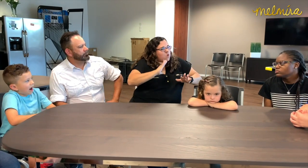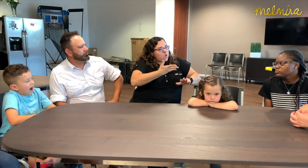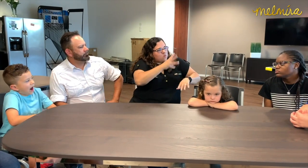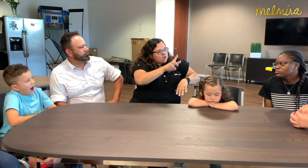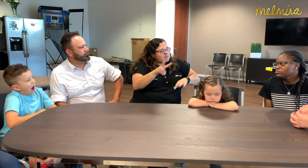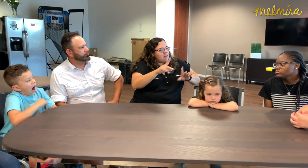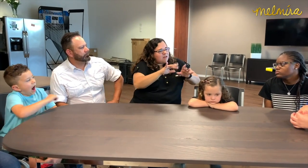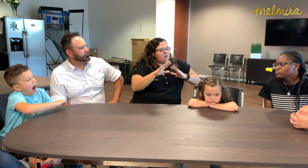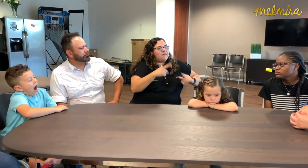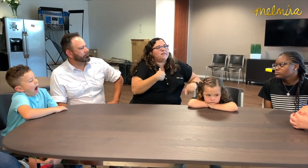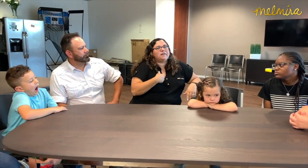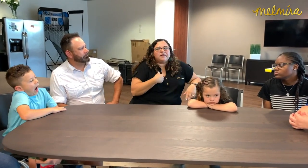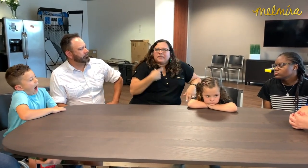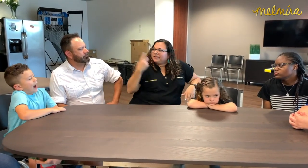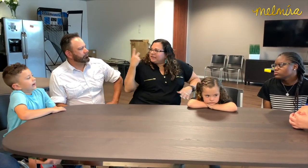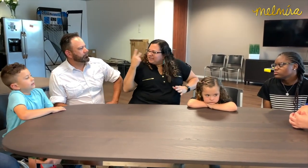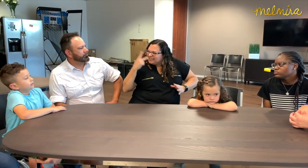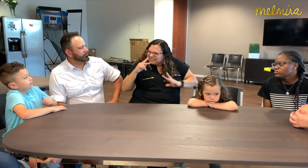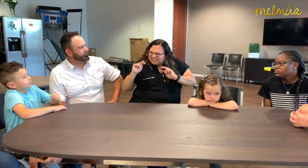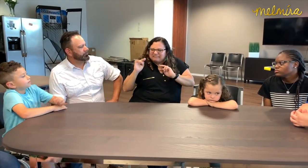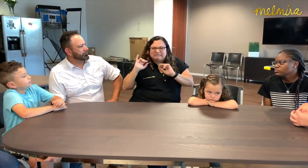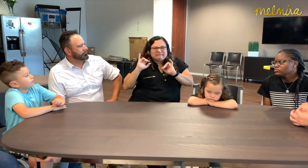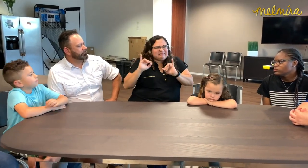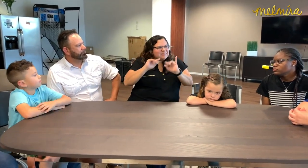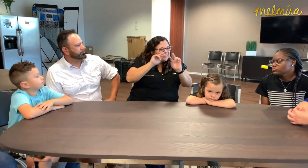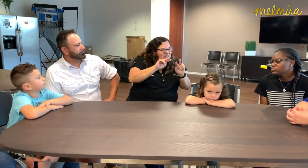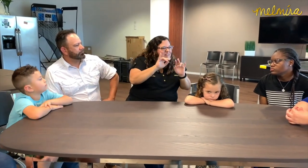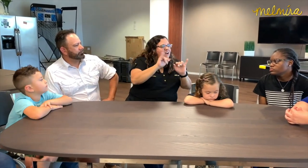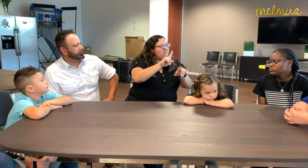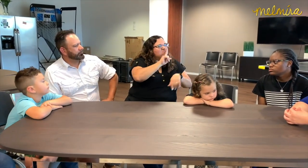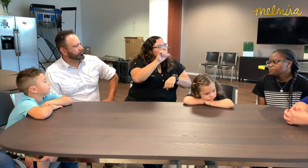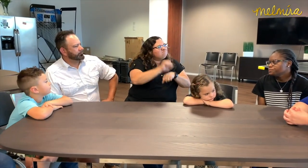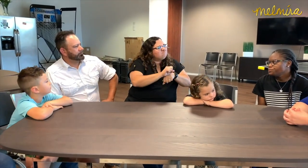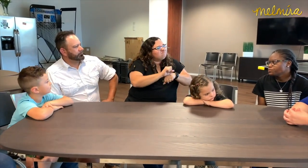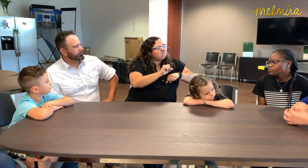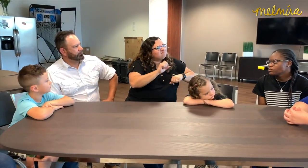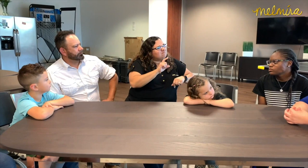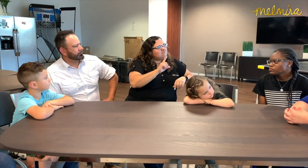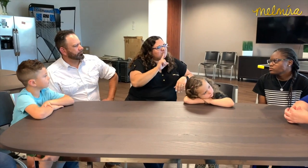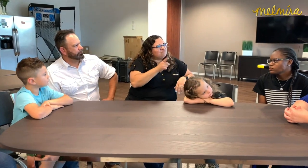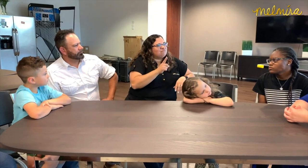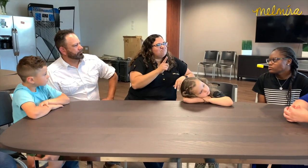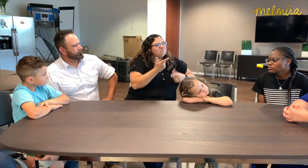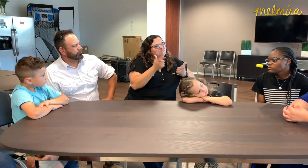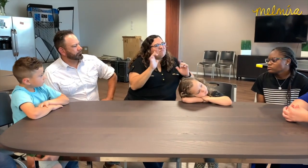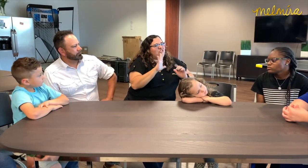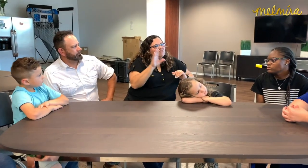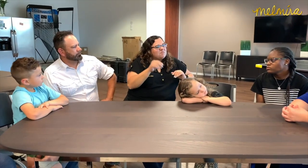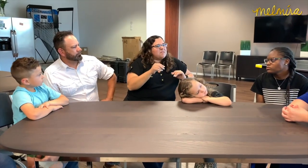their website. We went online and looked over the website. They are indeed a big legitimate company.